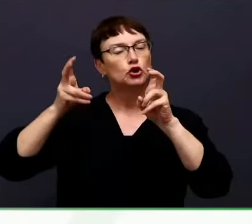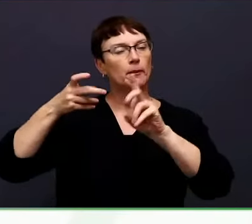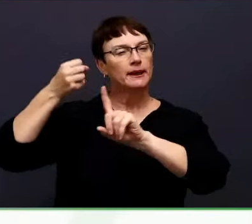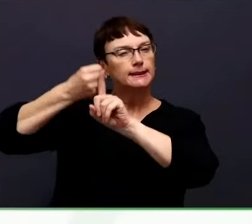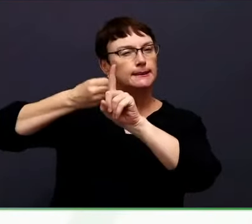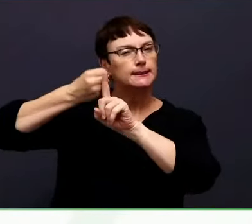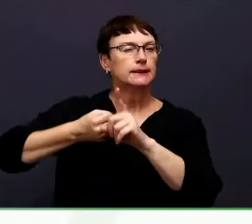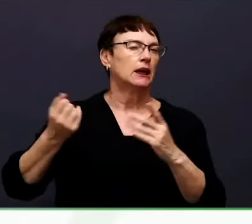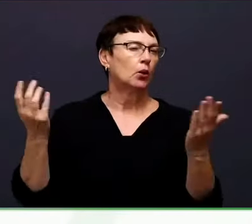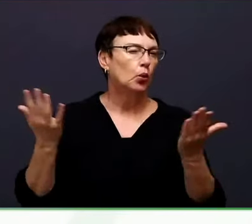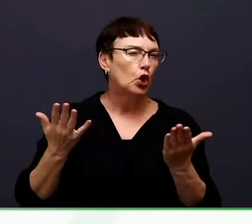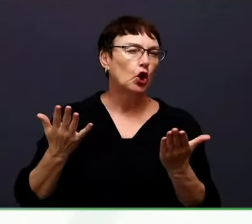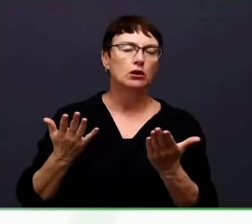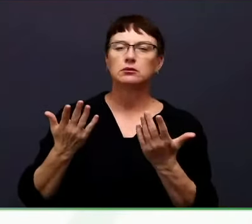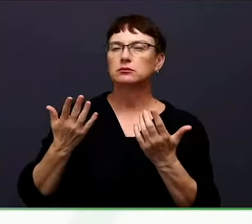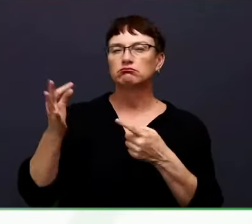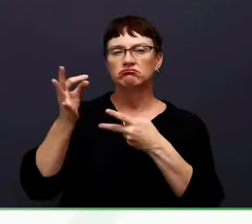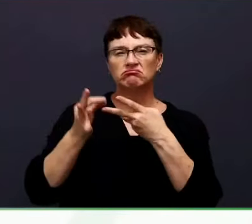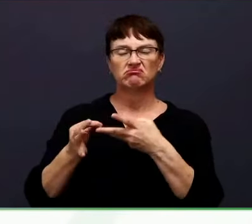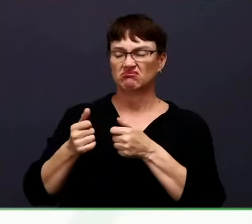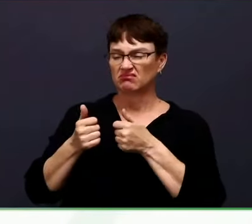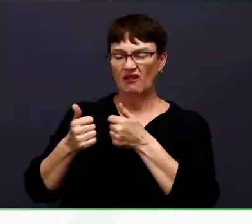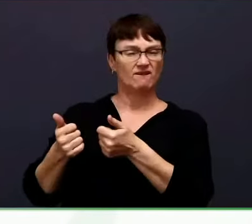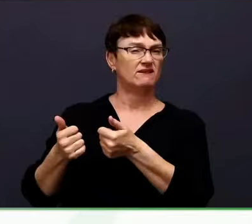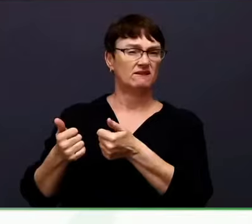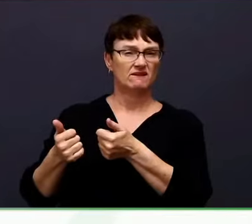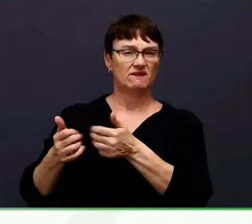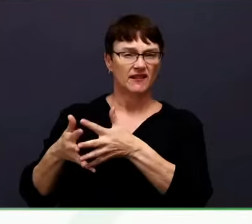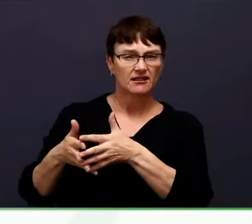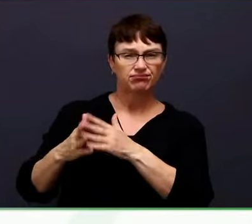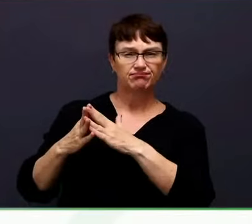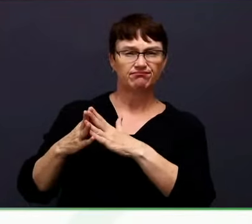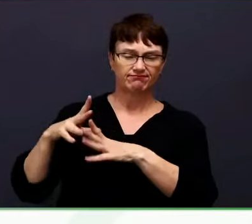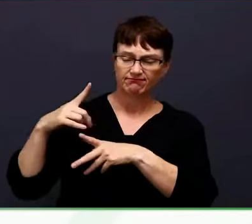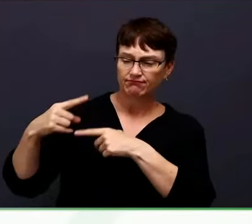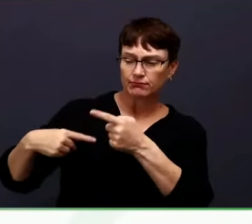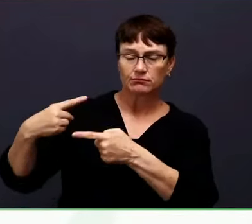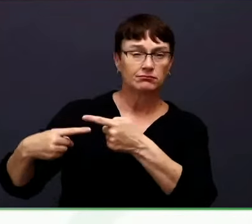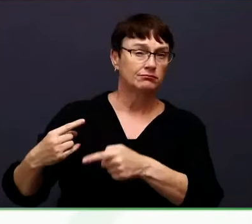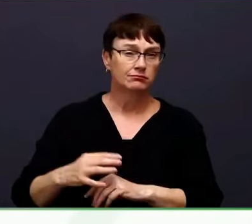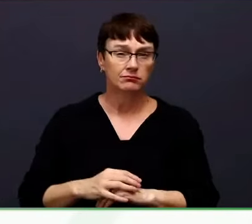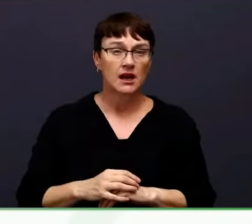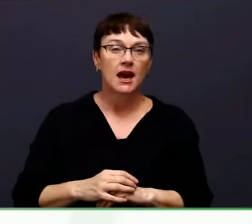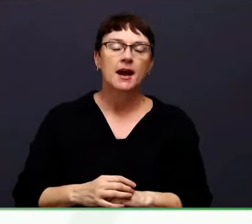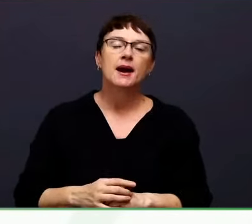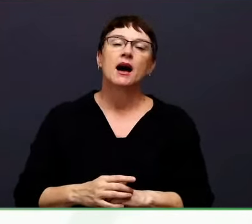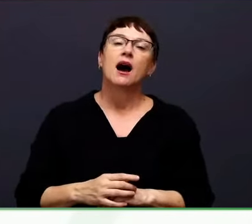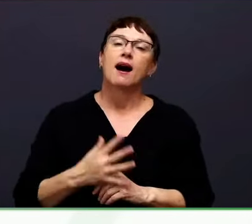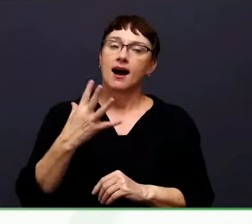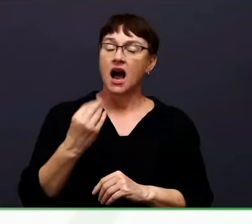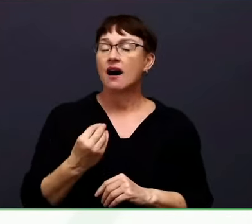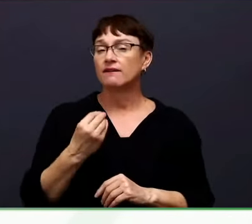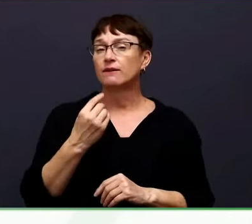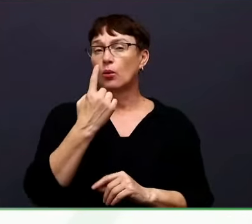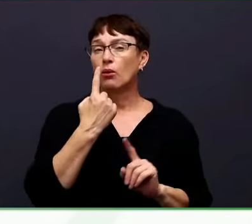to carry out this advocacy work. The sessions up argument doesn't organise to a facilitator to